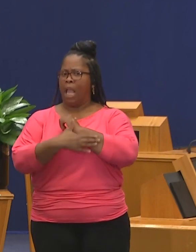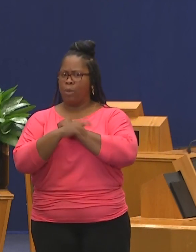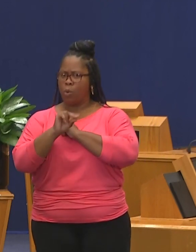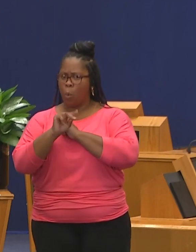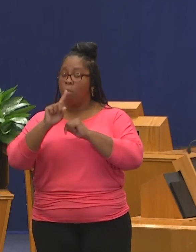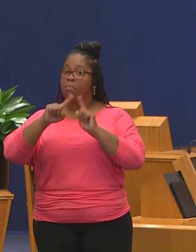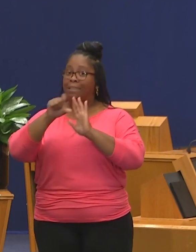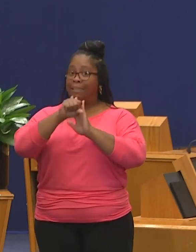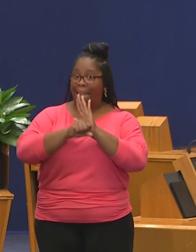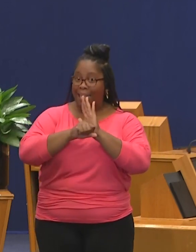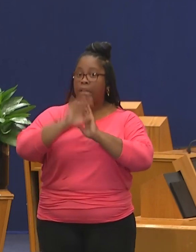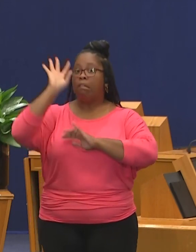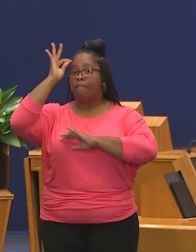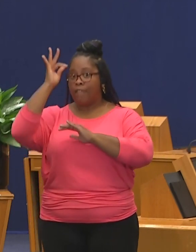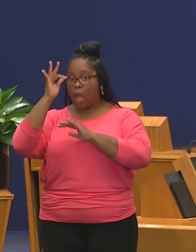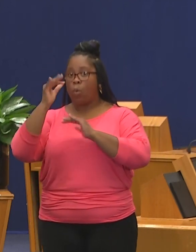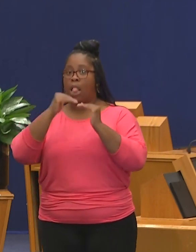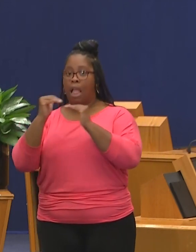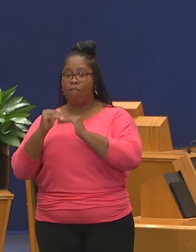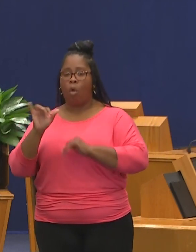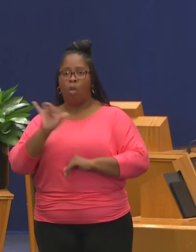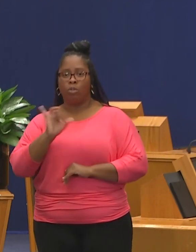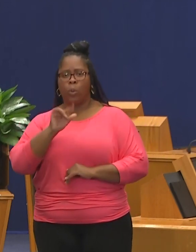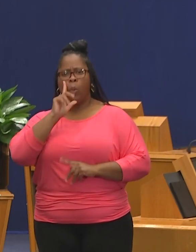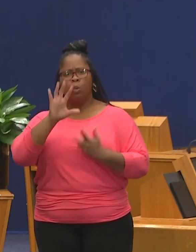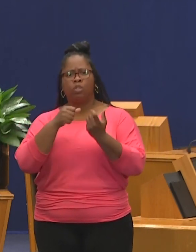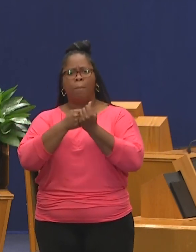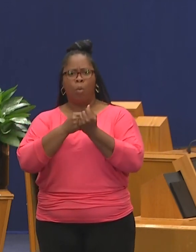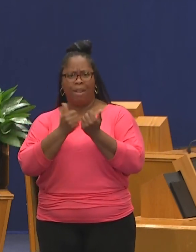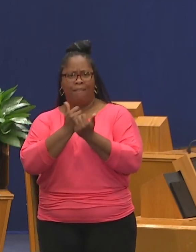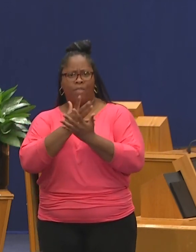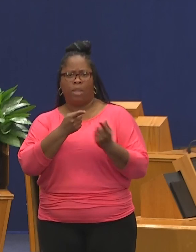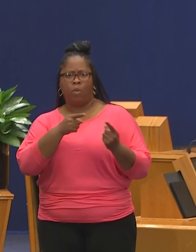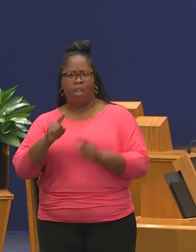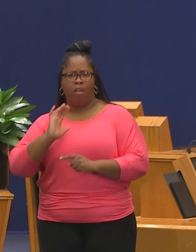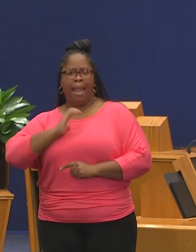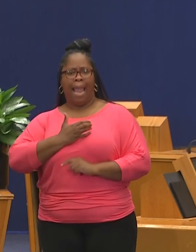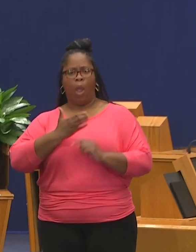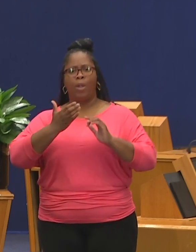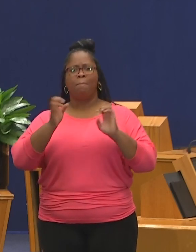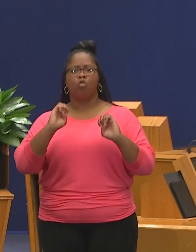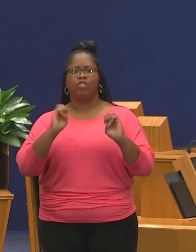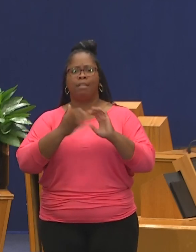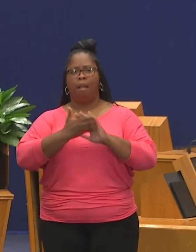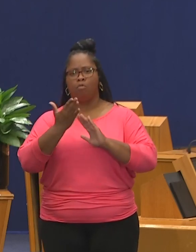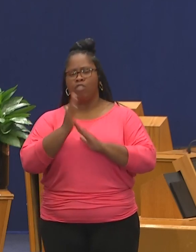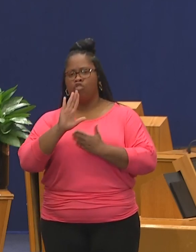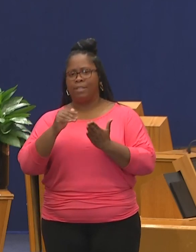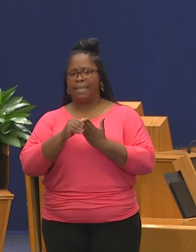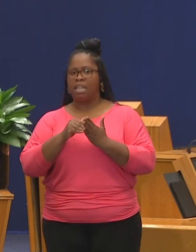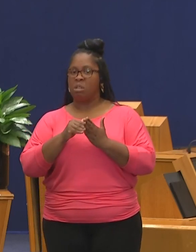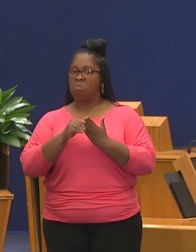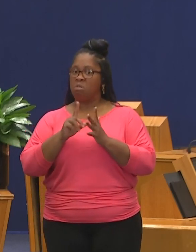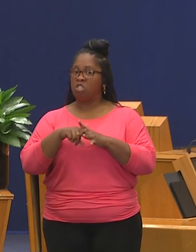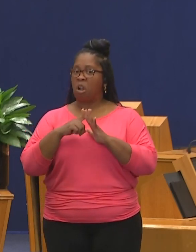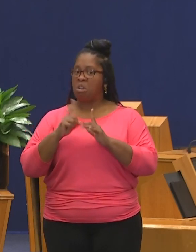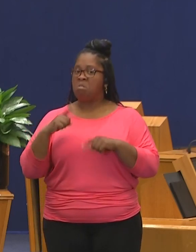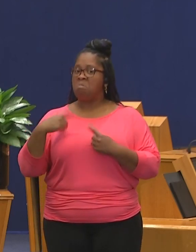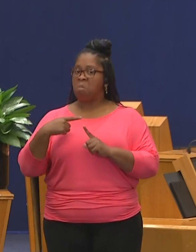COUNTY, BUT FROM OUR PARTNERS AT THE STATE AND FEDERAL LEVEL THAT ARE SUPPORTING OPERATIONS AT OUR EMERGENCY OPERATIONS CENTER,